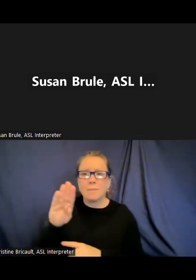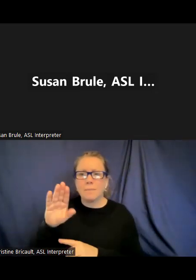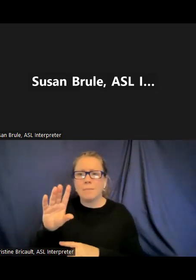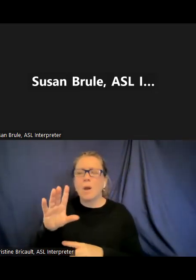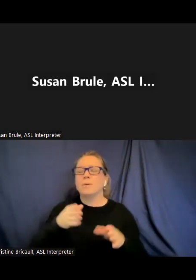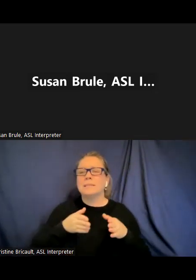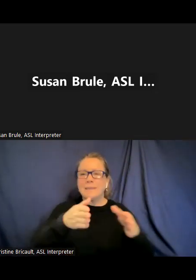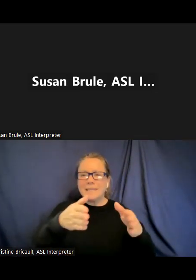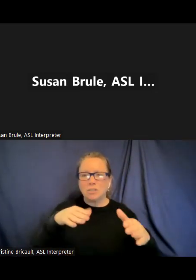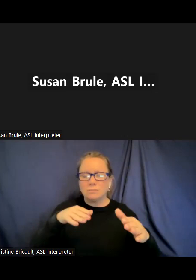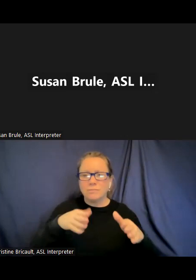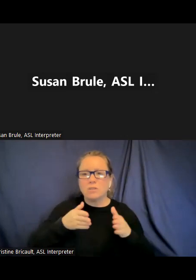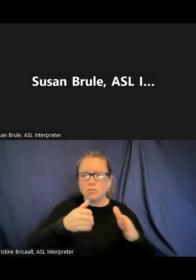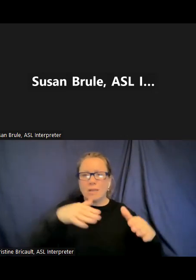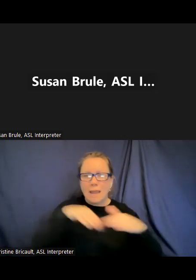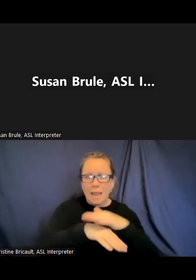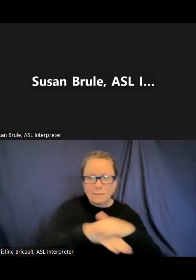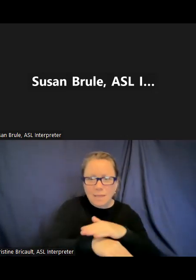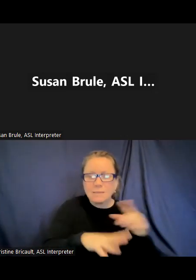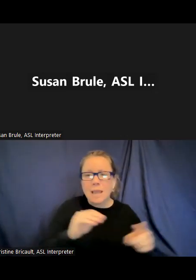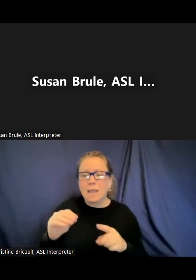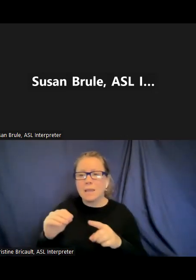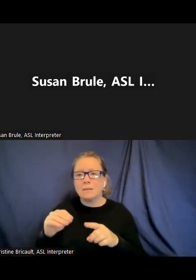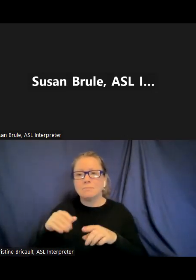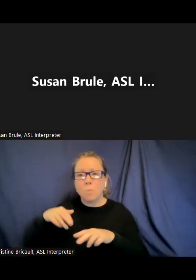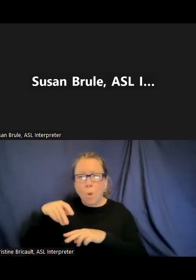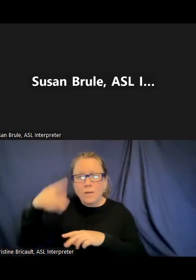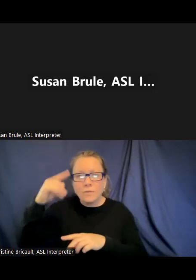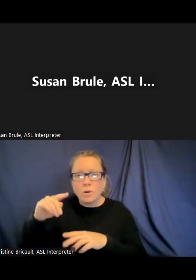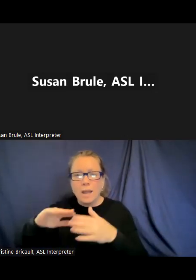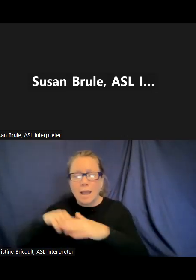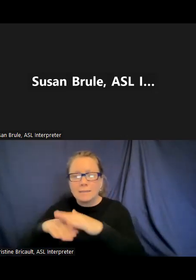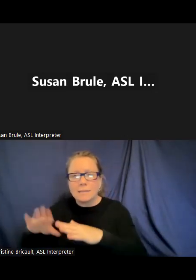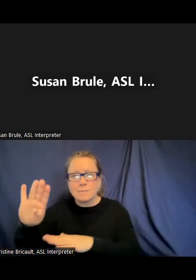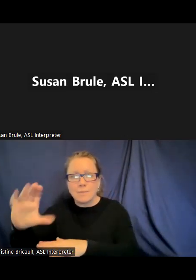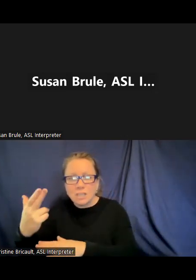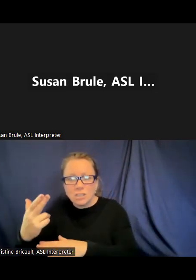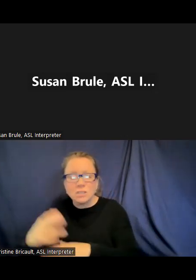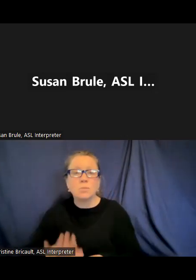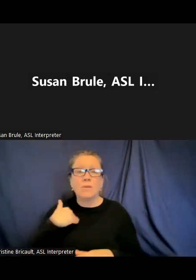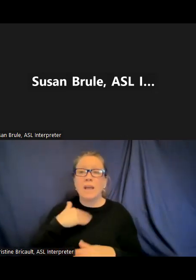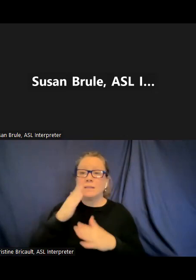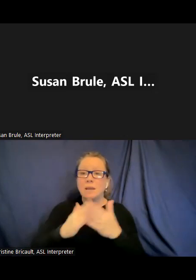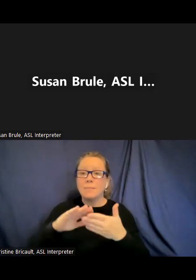disabilities to access town beaches. We've had towns install assistive listening devices in town meeting